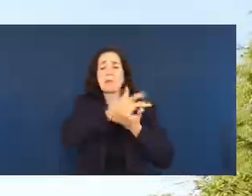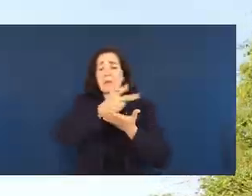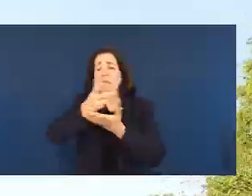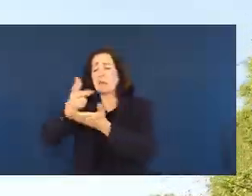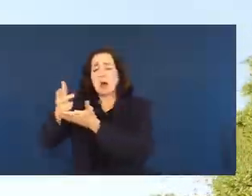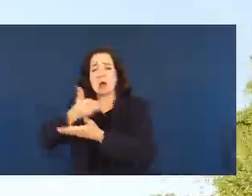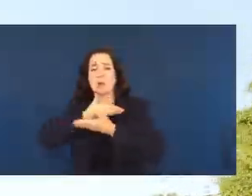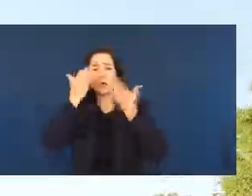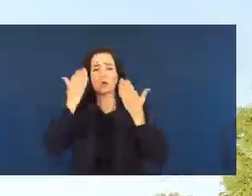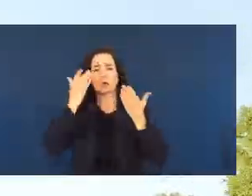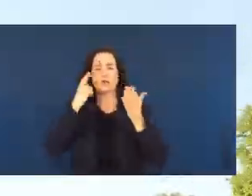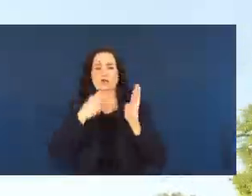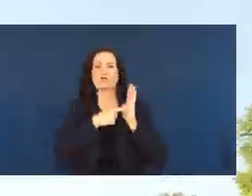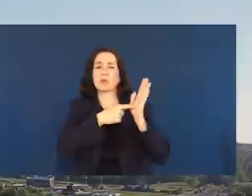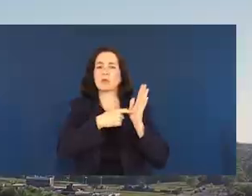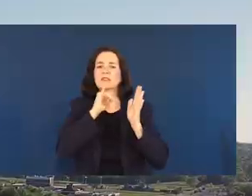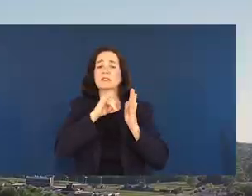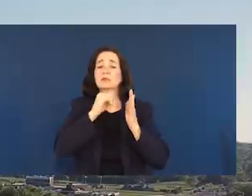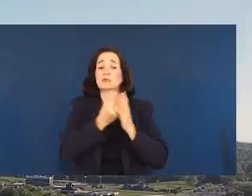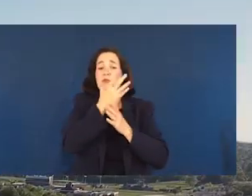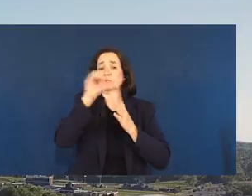Vacant parking lots reflect a spring semester that has been like no other,